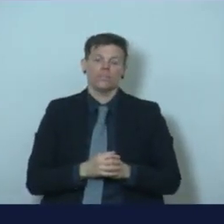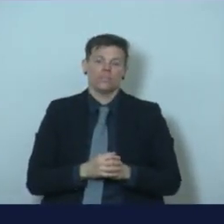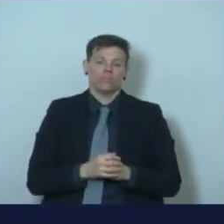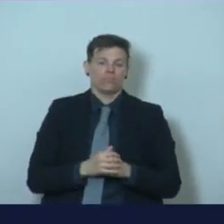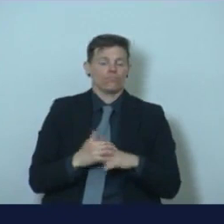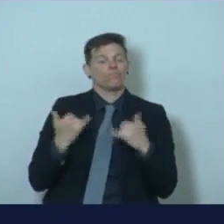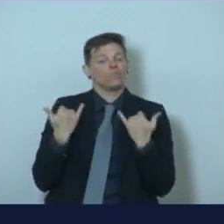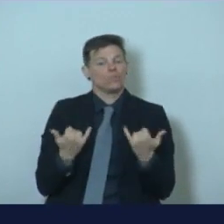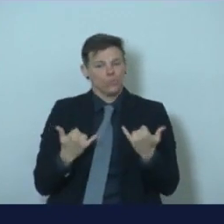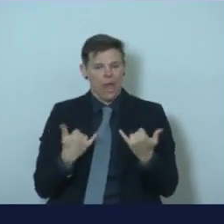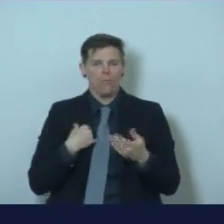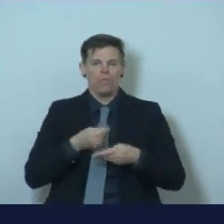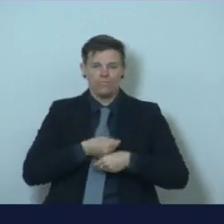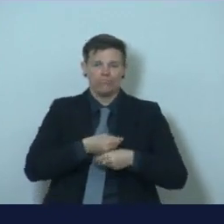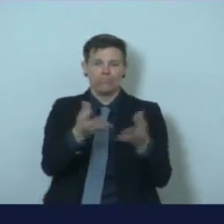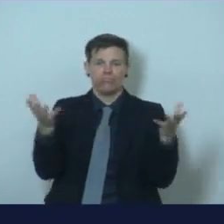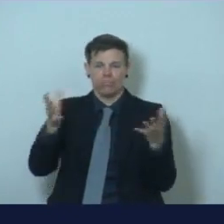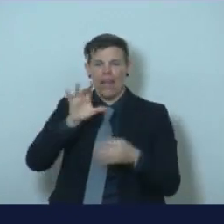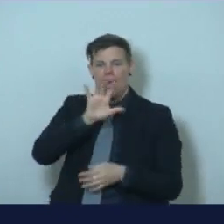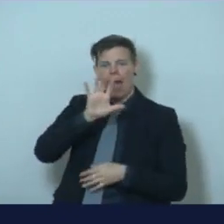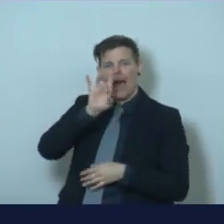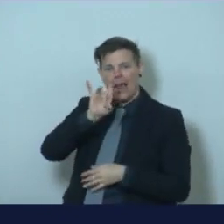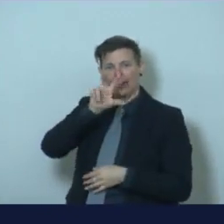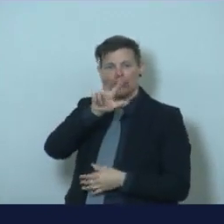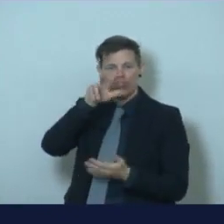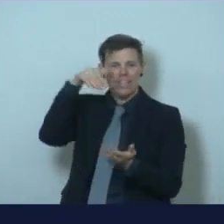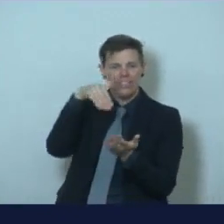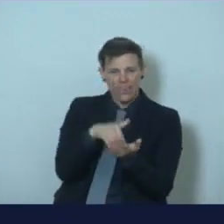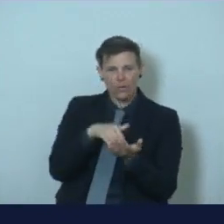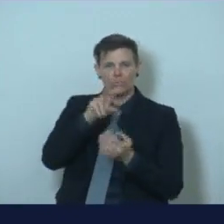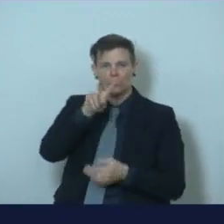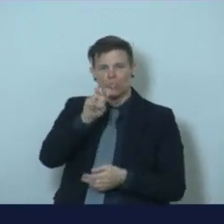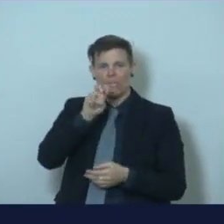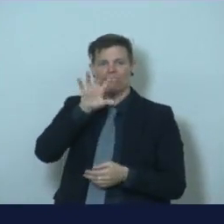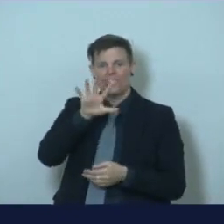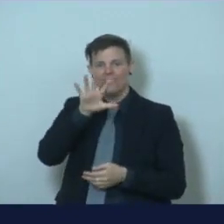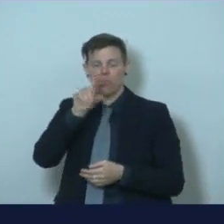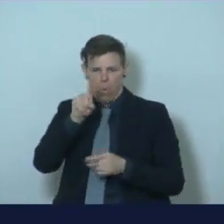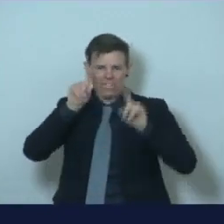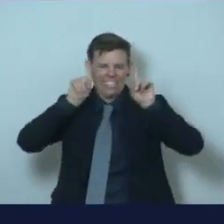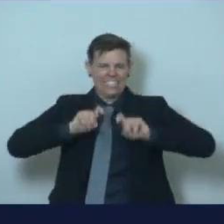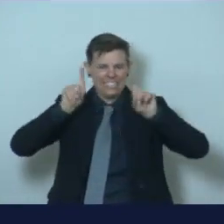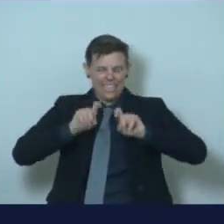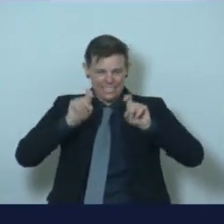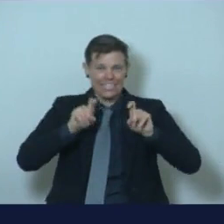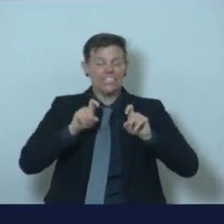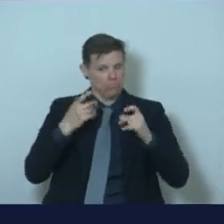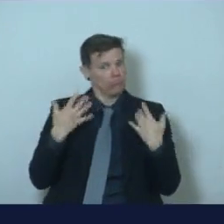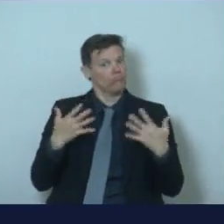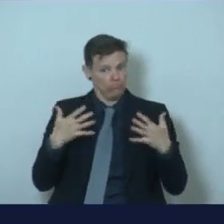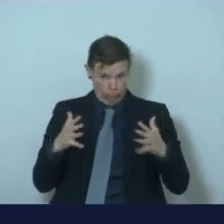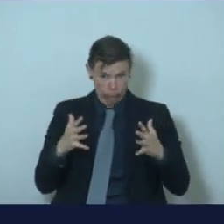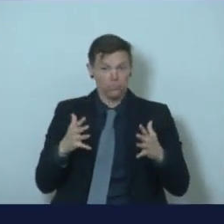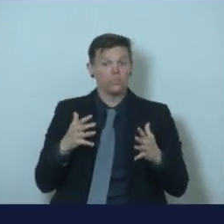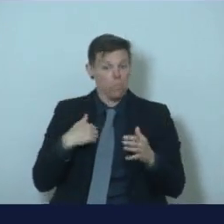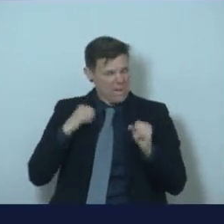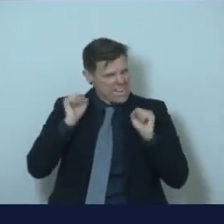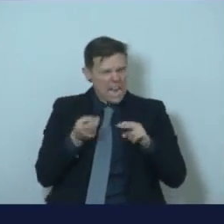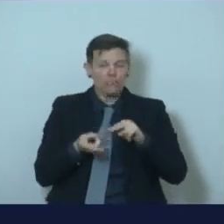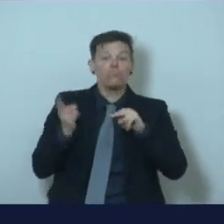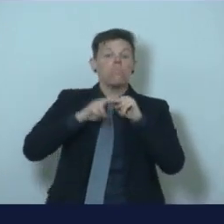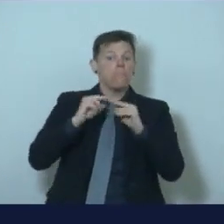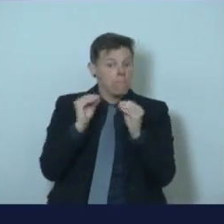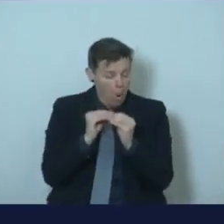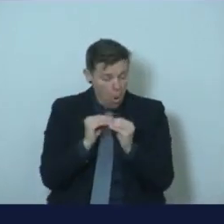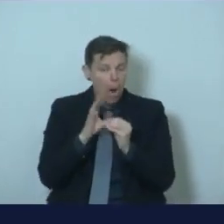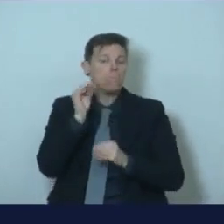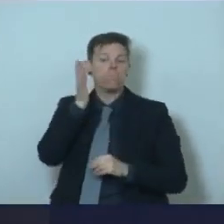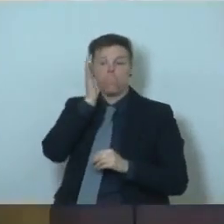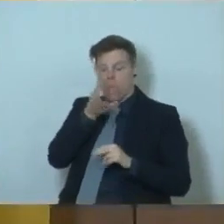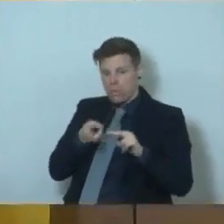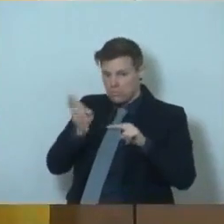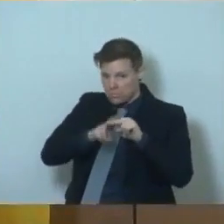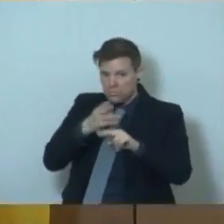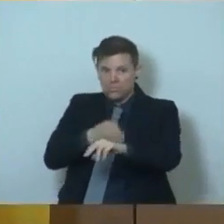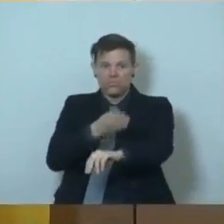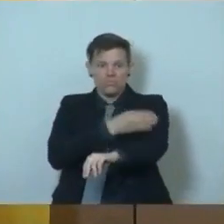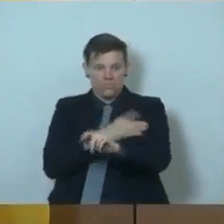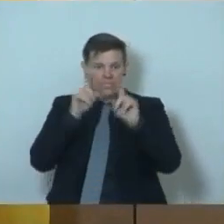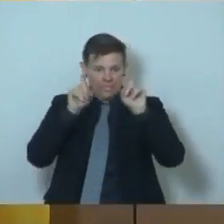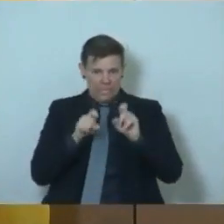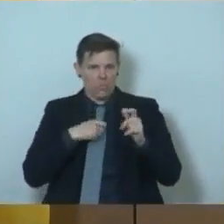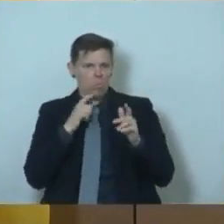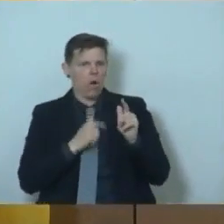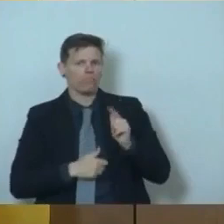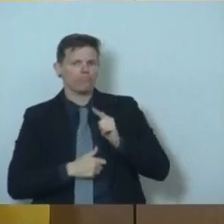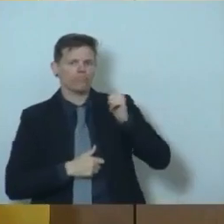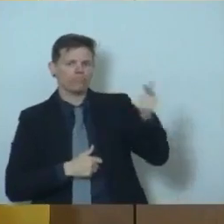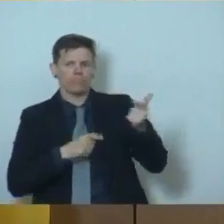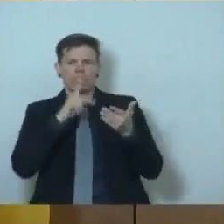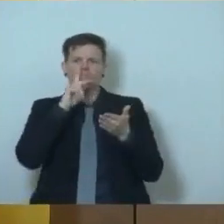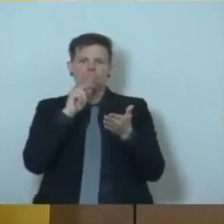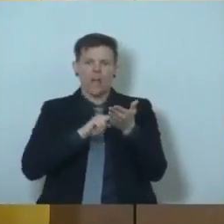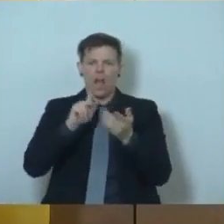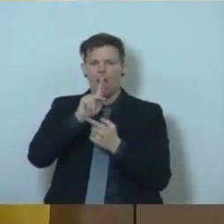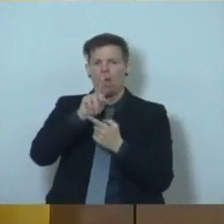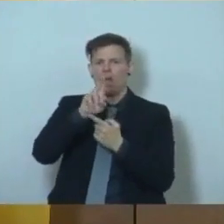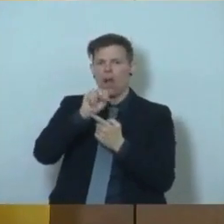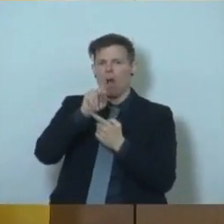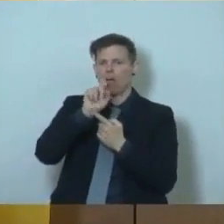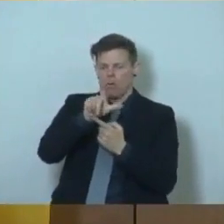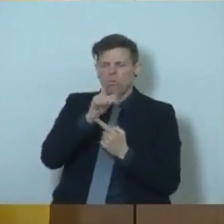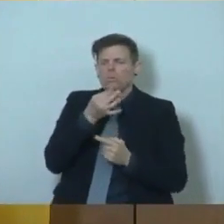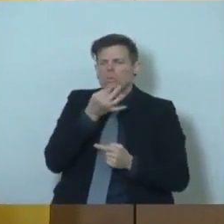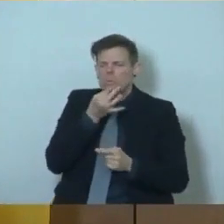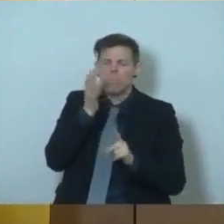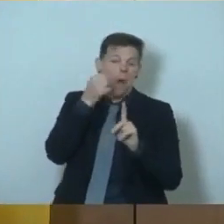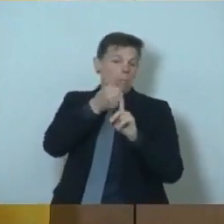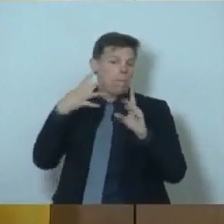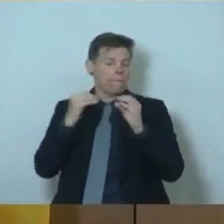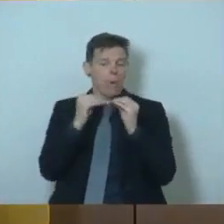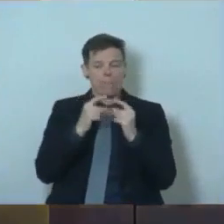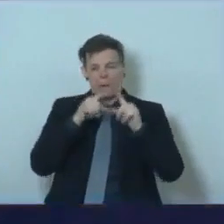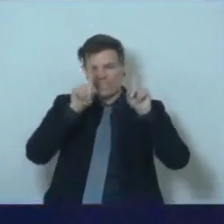AS OF TODAY WE HAVE PROVIDED 83,00051 TESTS AND CAN DO MORE TEST AND DO BETTER AND HEAR FROM SECRETARY WHO LEADS THAT EFFORT MAKING SURE THAT WE'RE DEAL OUR TESTS.